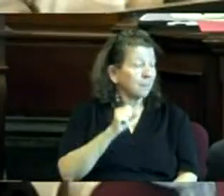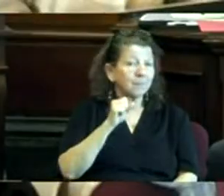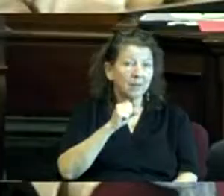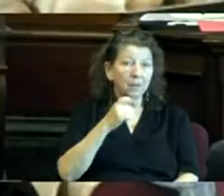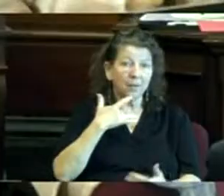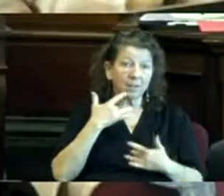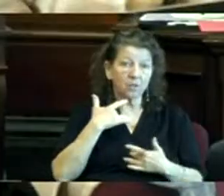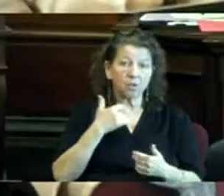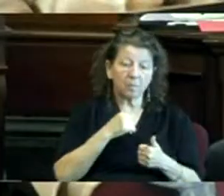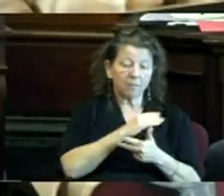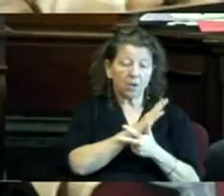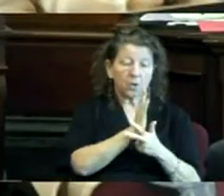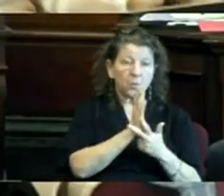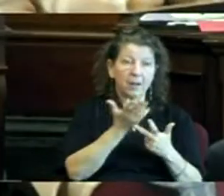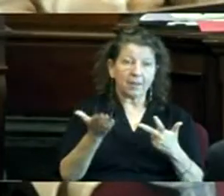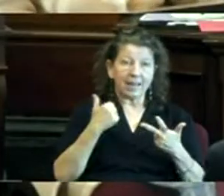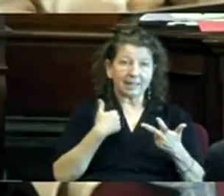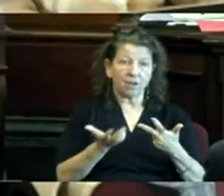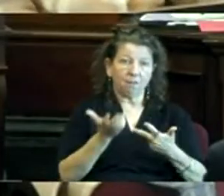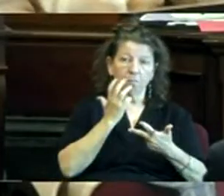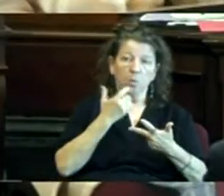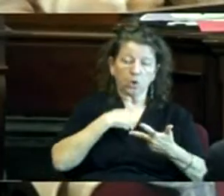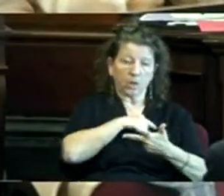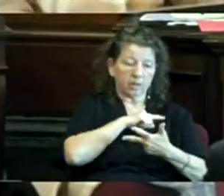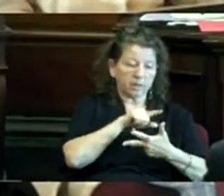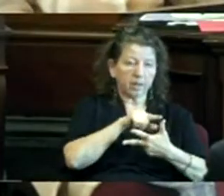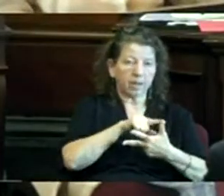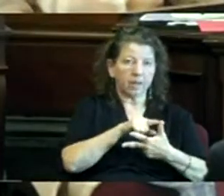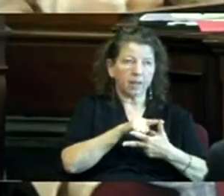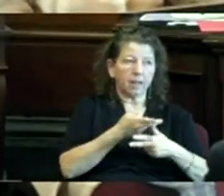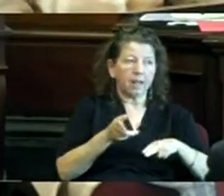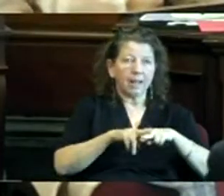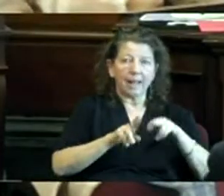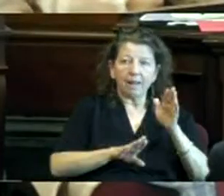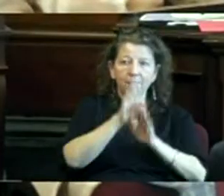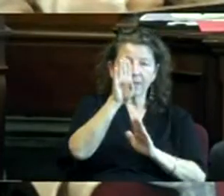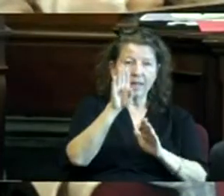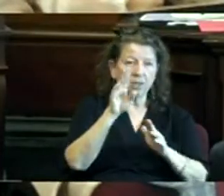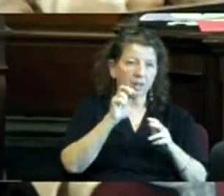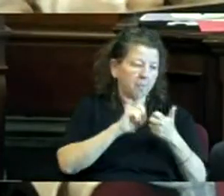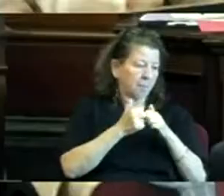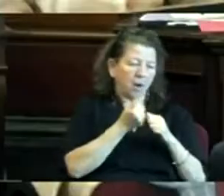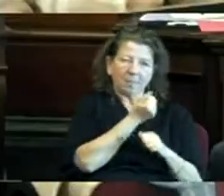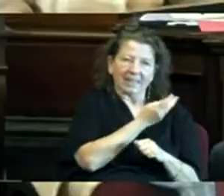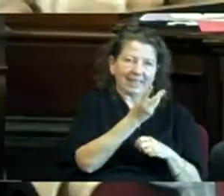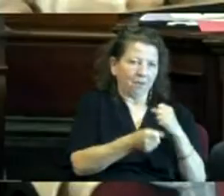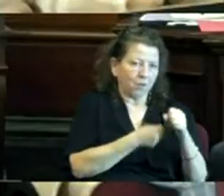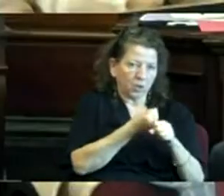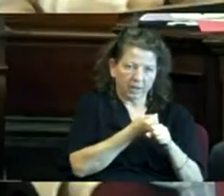and the market is wacky? Yes, we